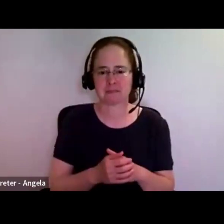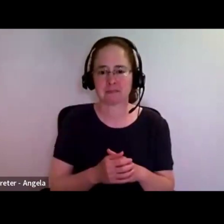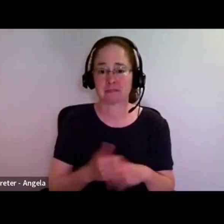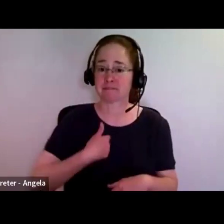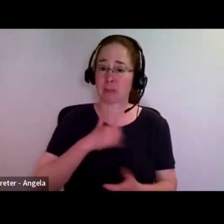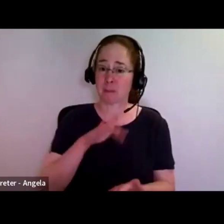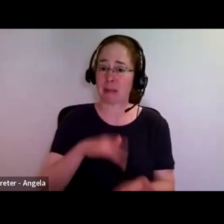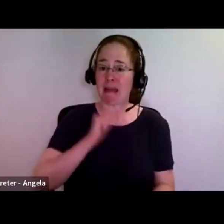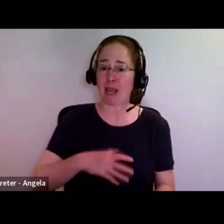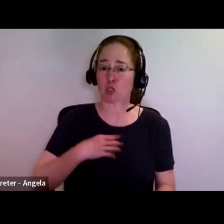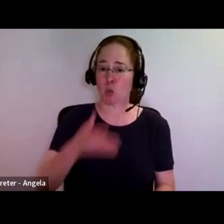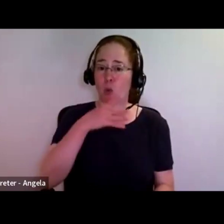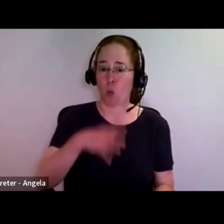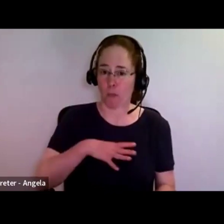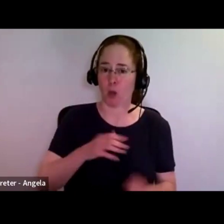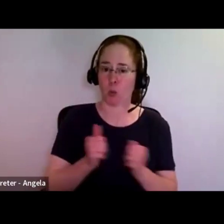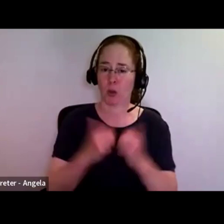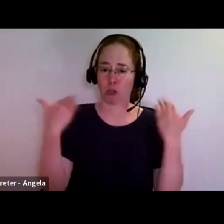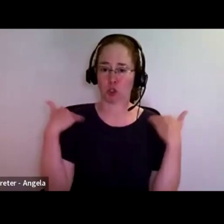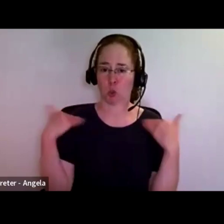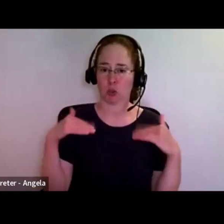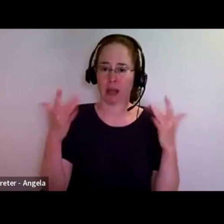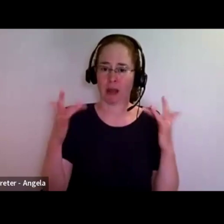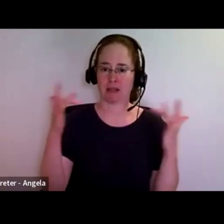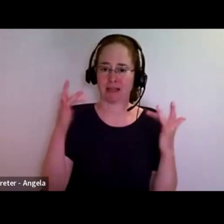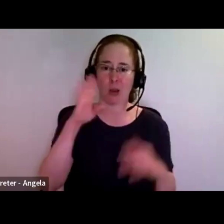middle aged white woman with shoulder length light brown hair